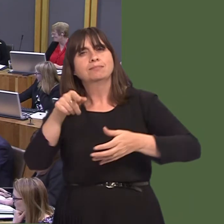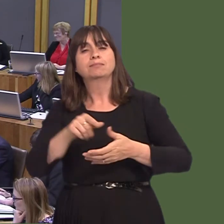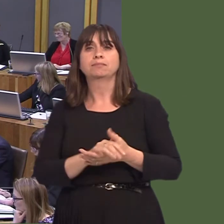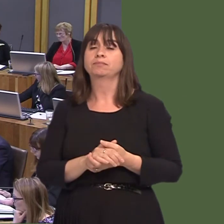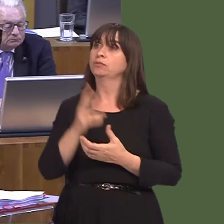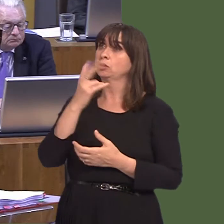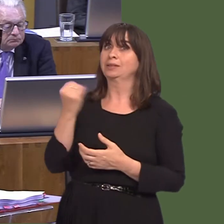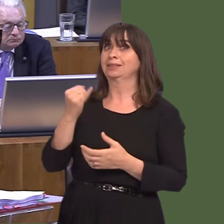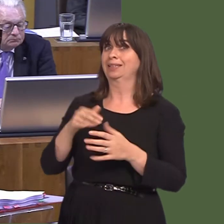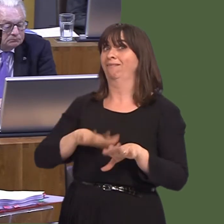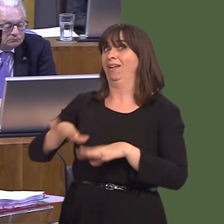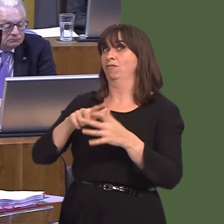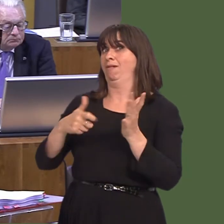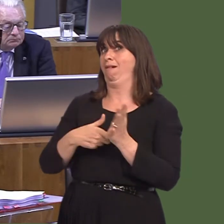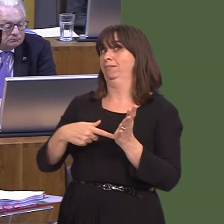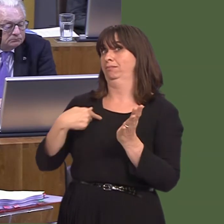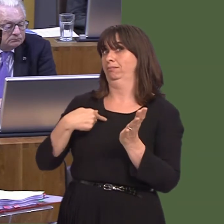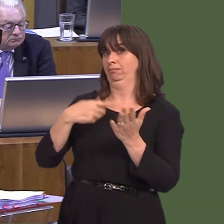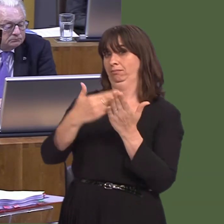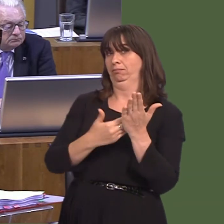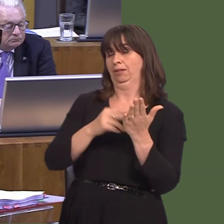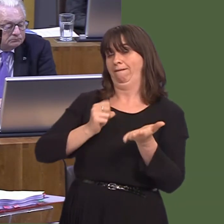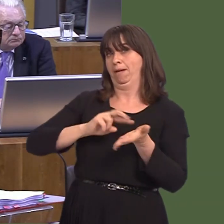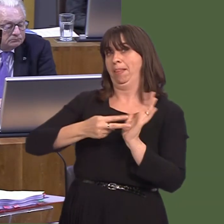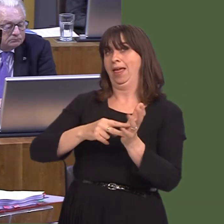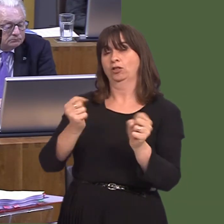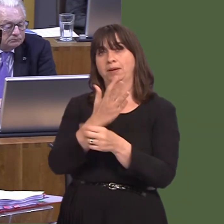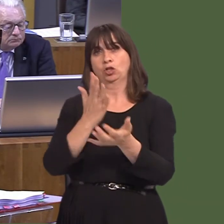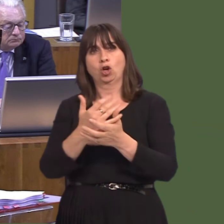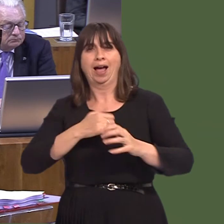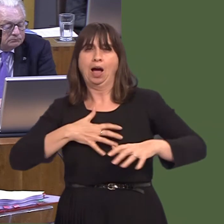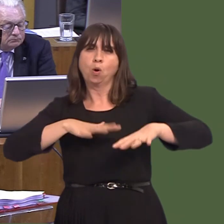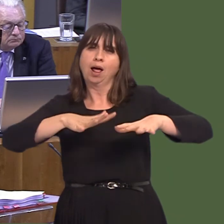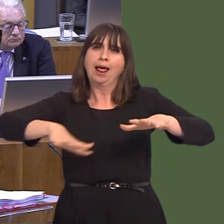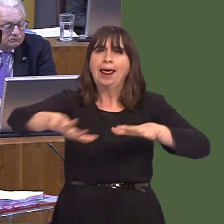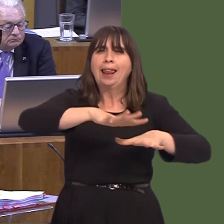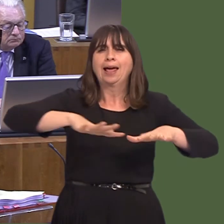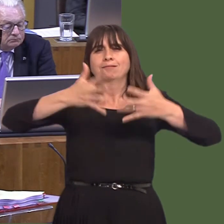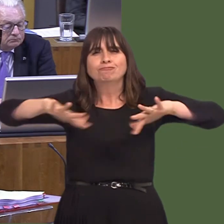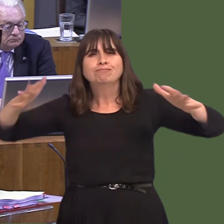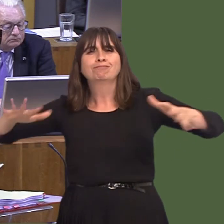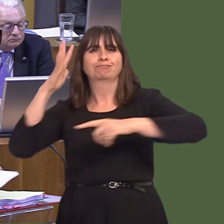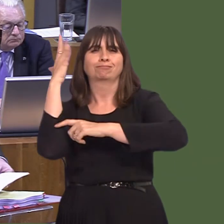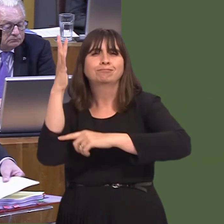That puts in place a plan to manage Walesís natural resources and environment in a proactive, sustainable and joined-up way.